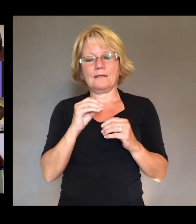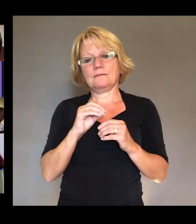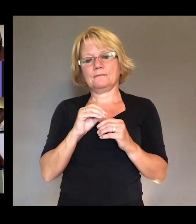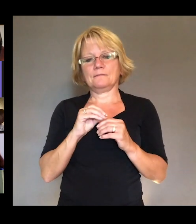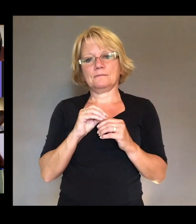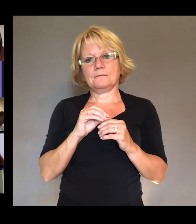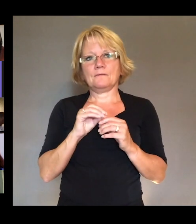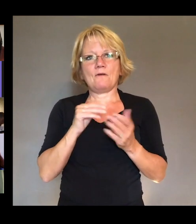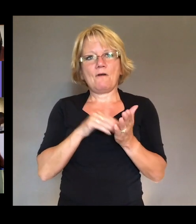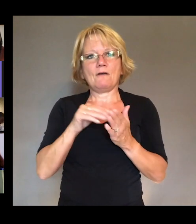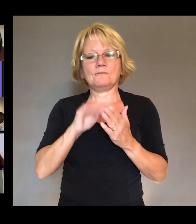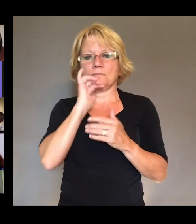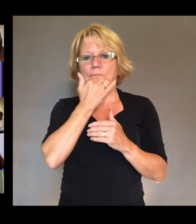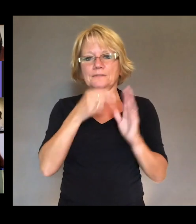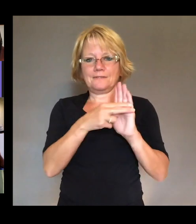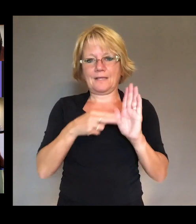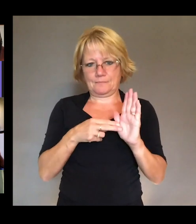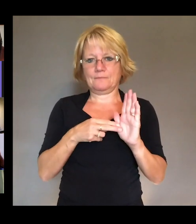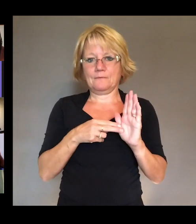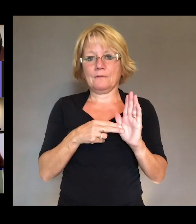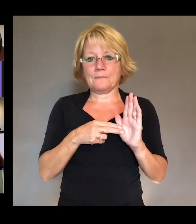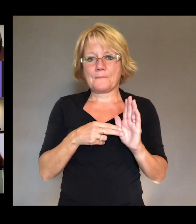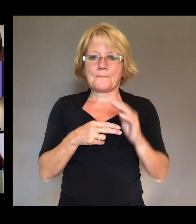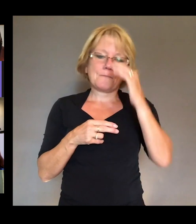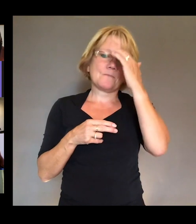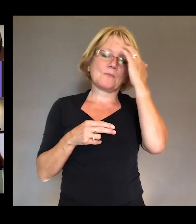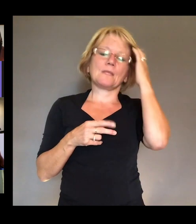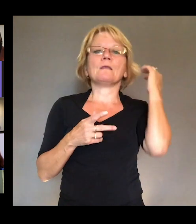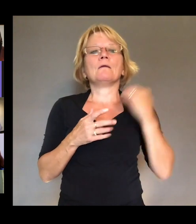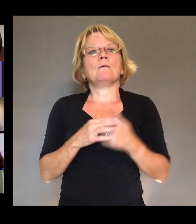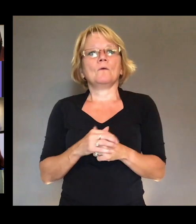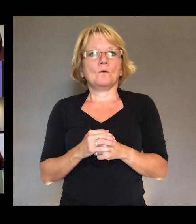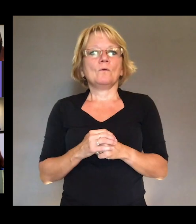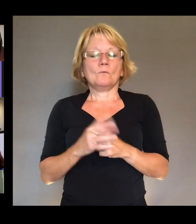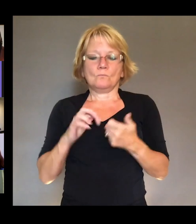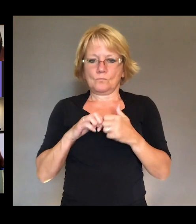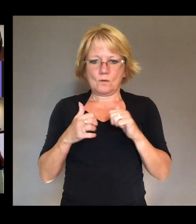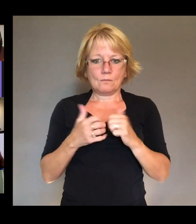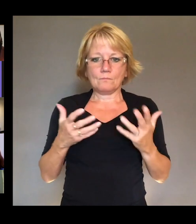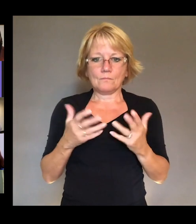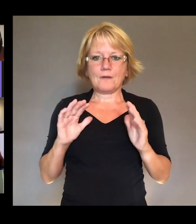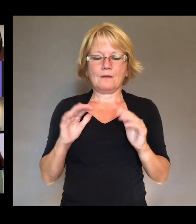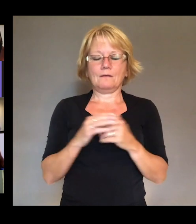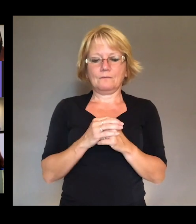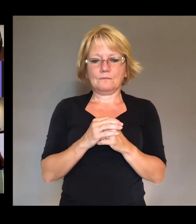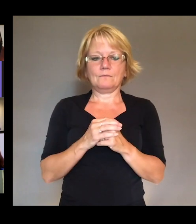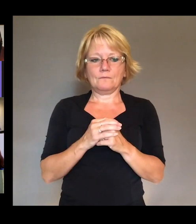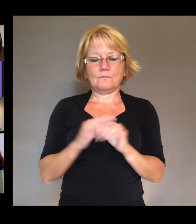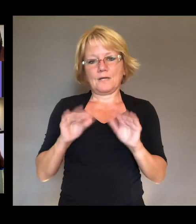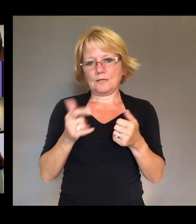because there's such an over representation, but oftentimes it's mislabeled. So the problem is, and the way you fix it,